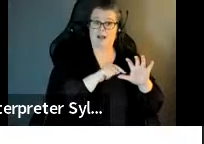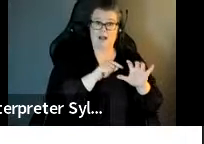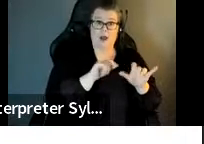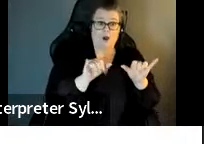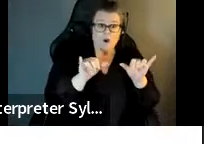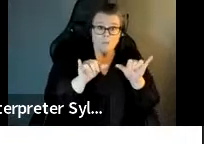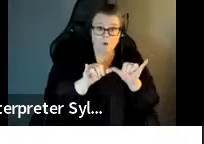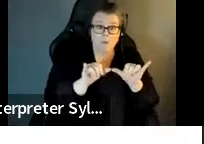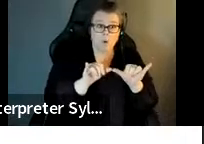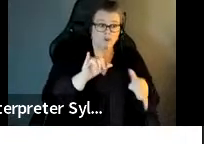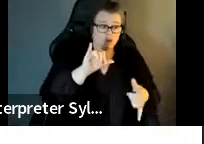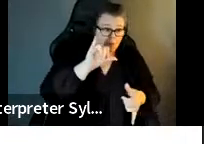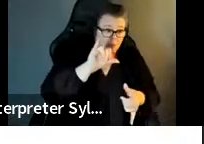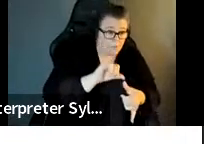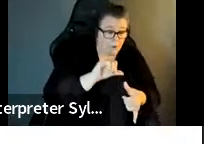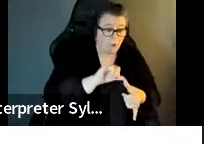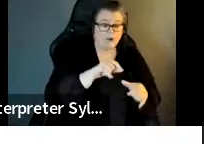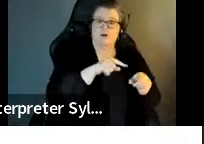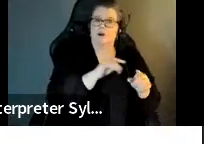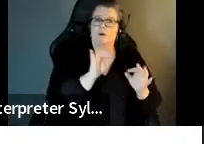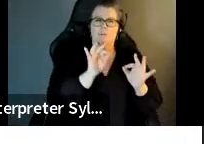matching our target distribution.